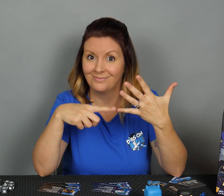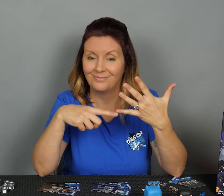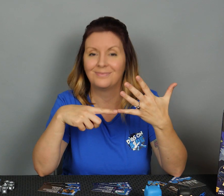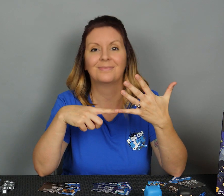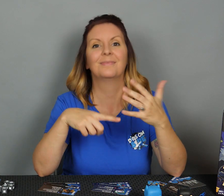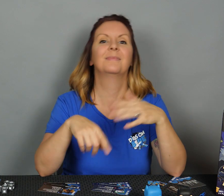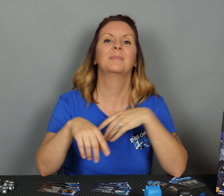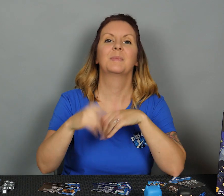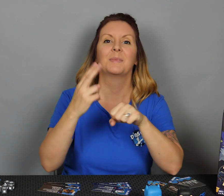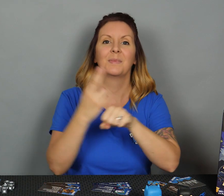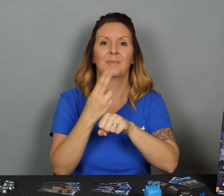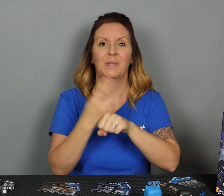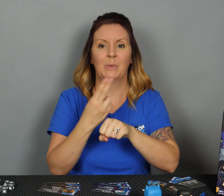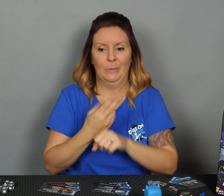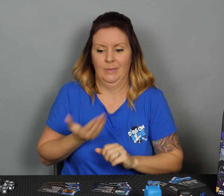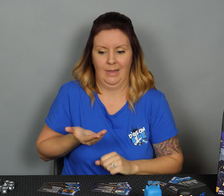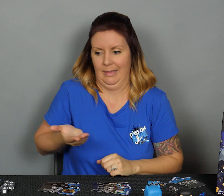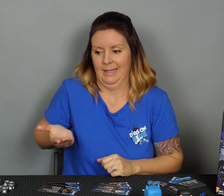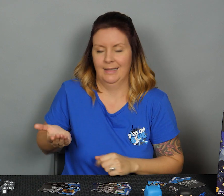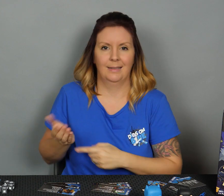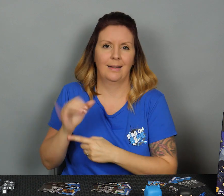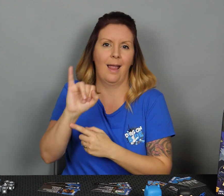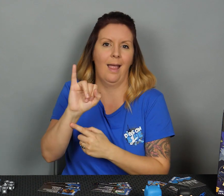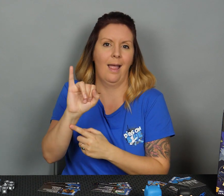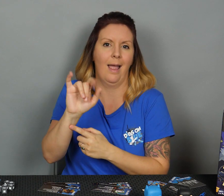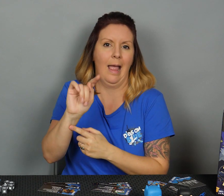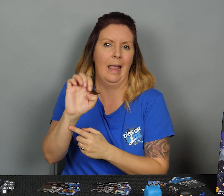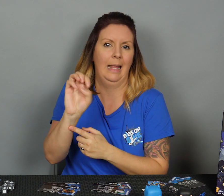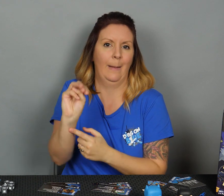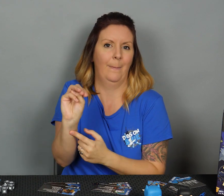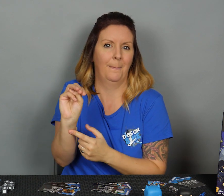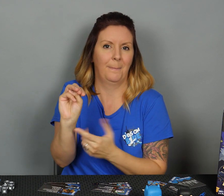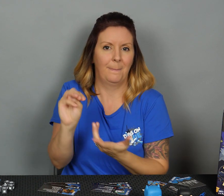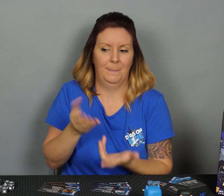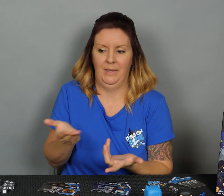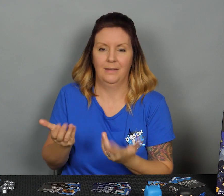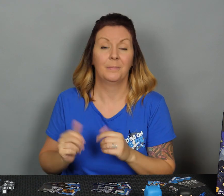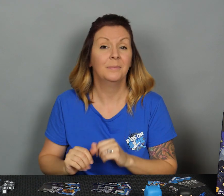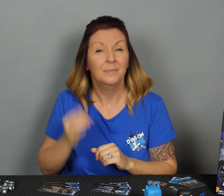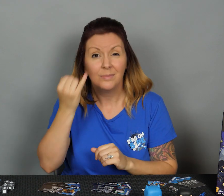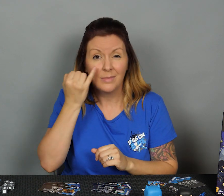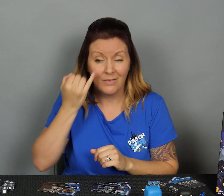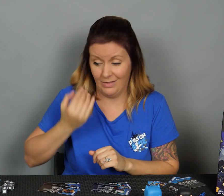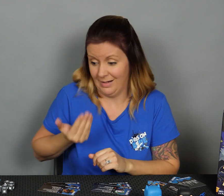The fifth option is to use an item.